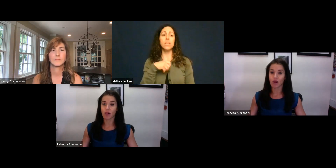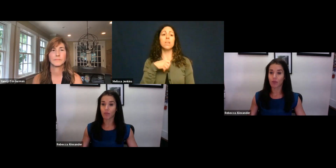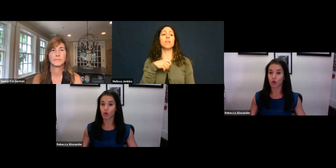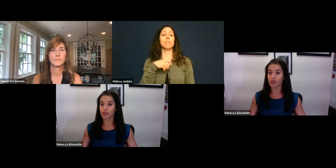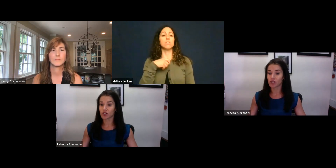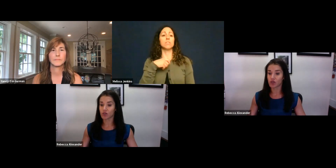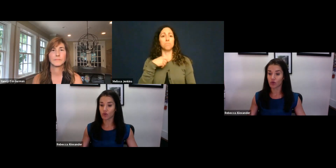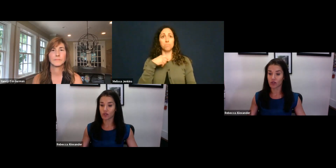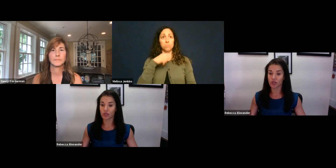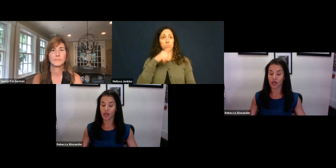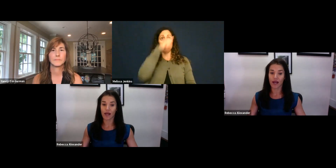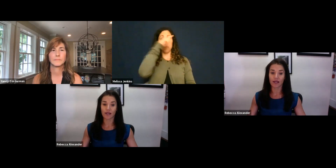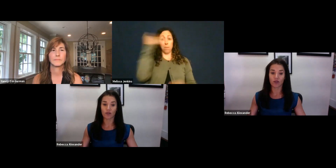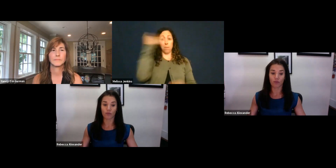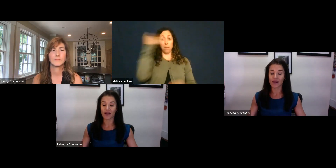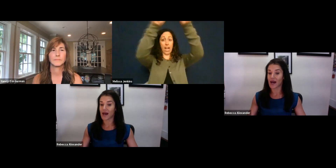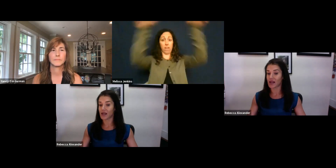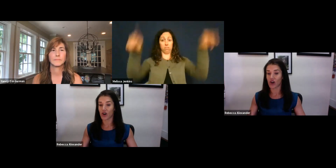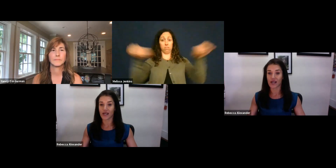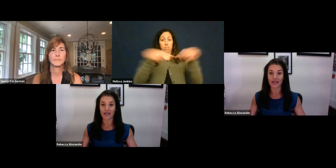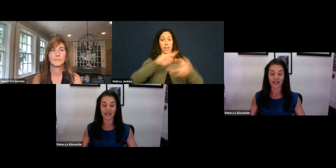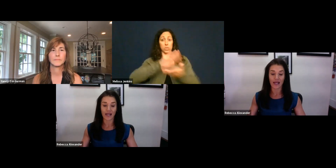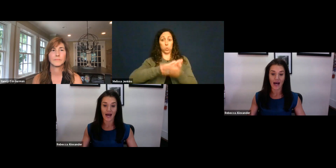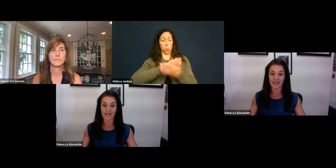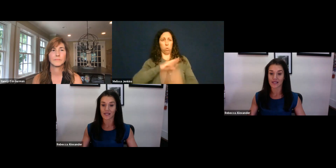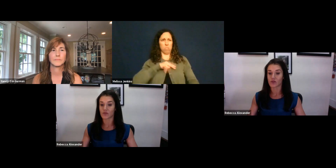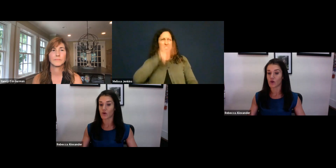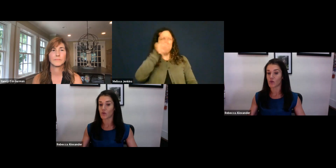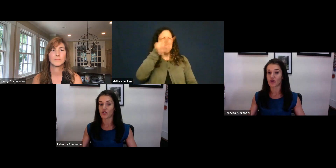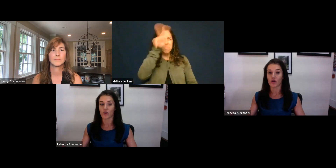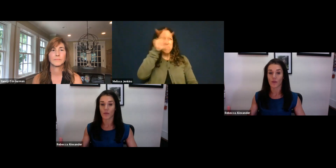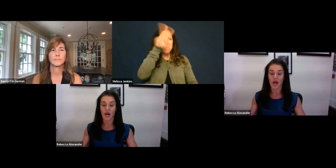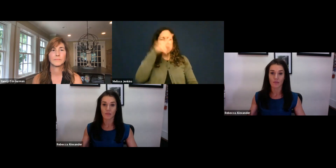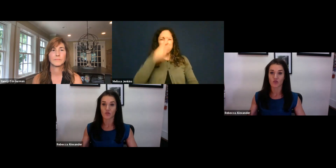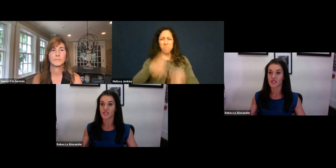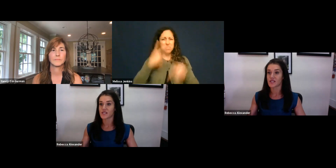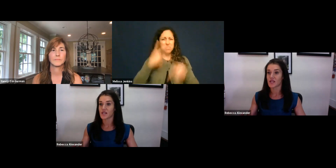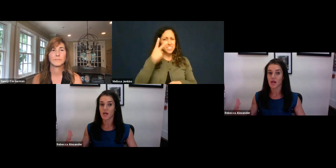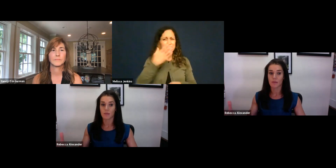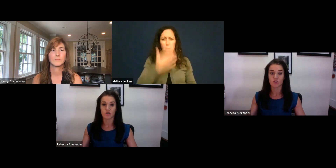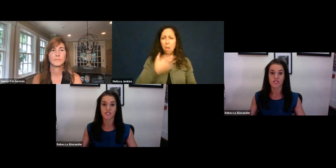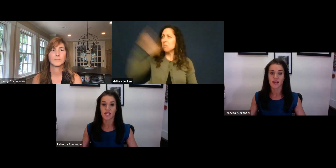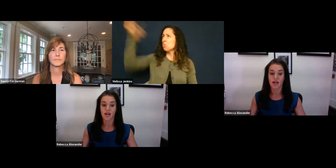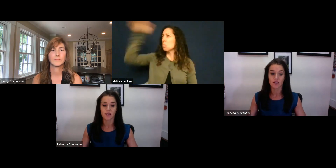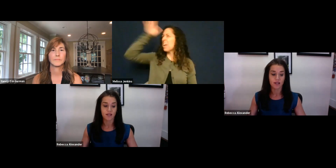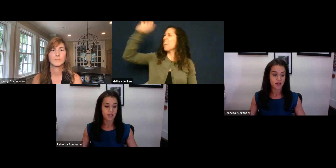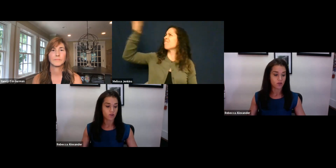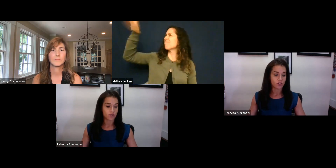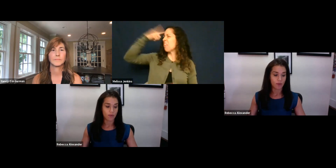the blackboard at school. I told my dad I thought I needed glasses. We went to an optometrist. The optometrist said there was something